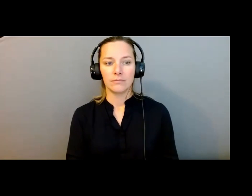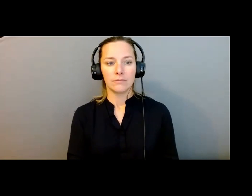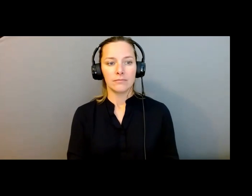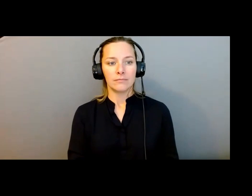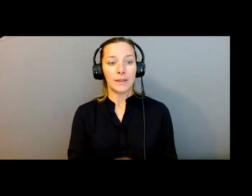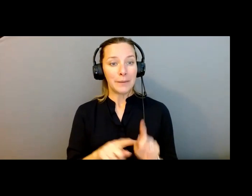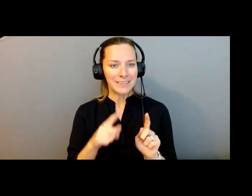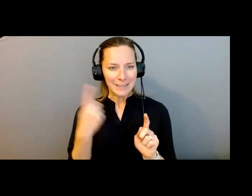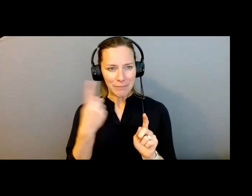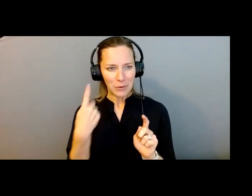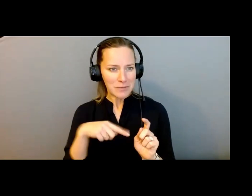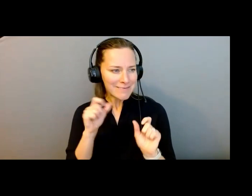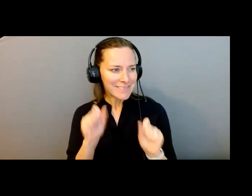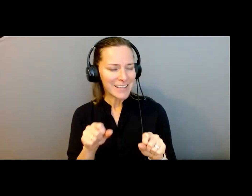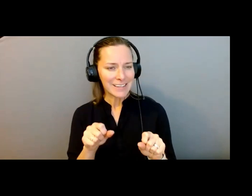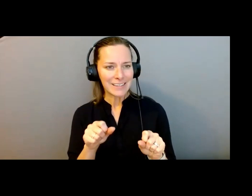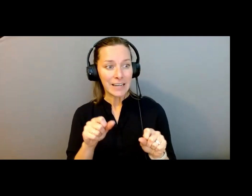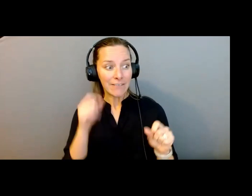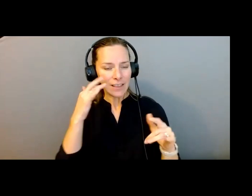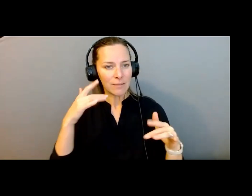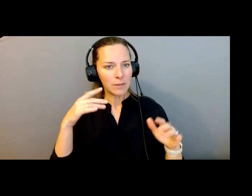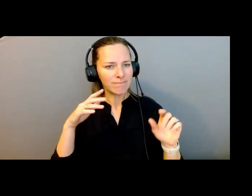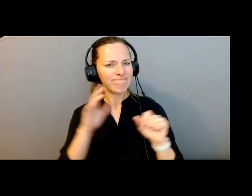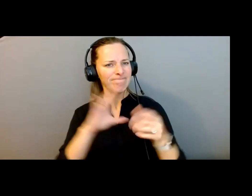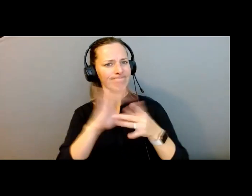can rally around. The more noise people make about it, the harder it will be to ignore.